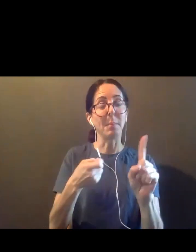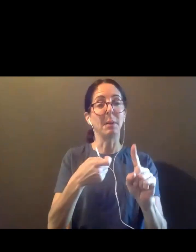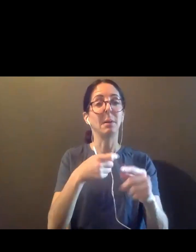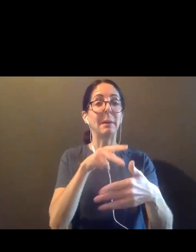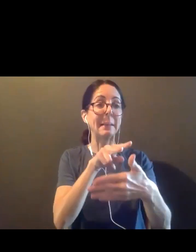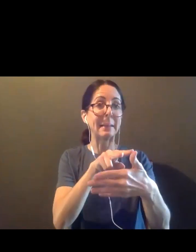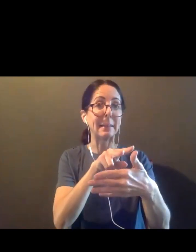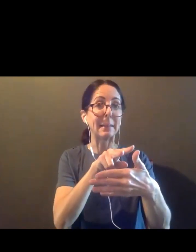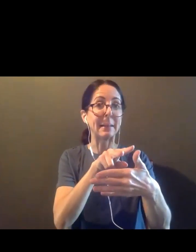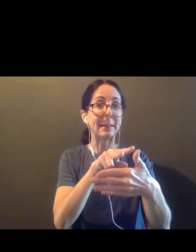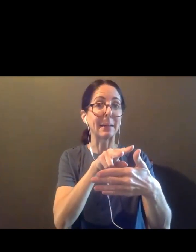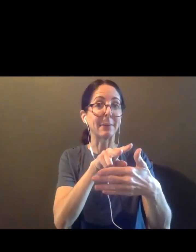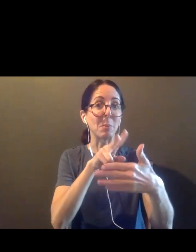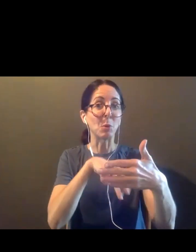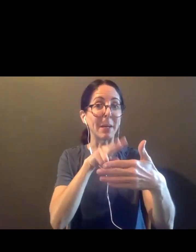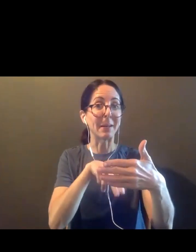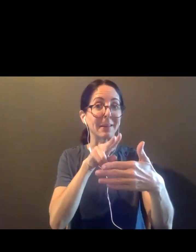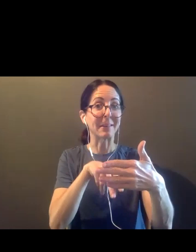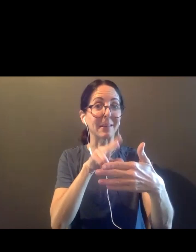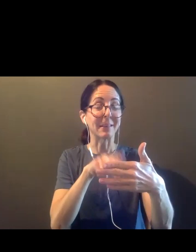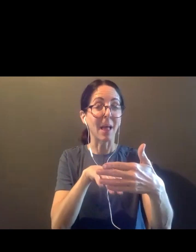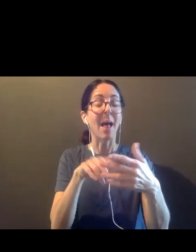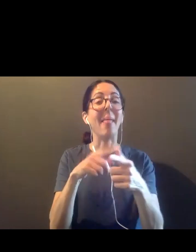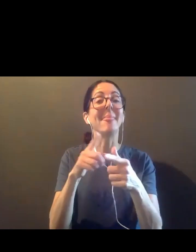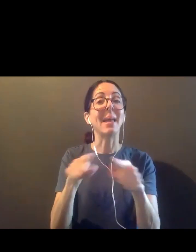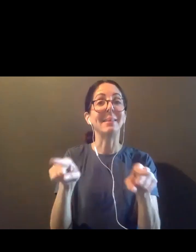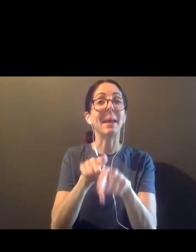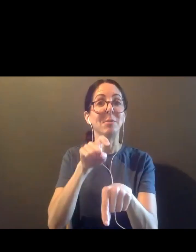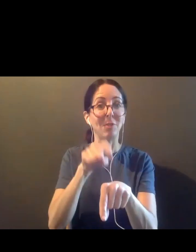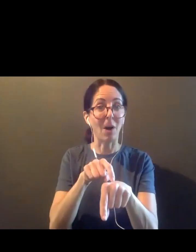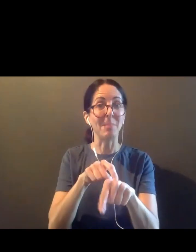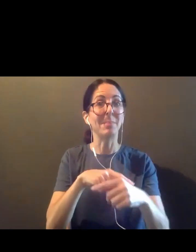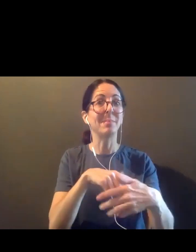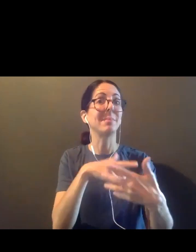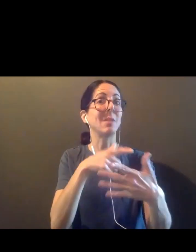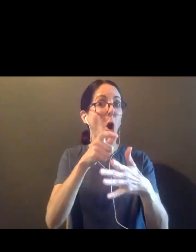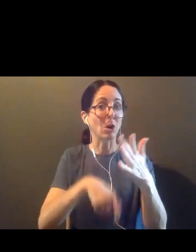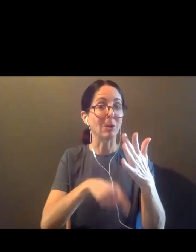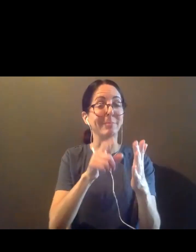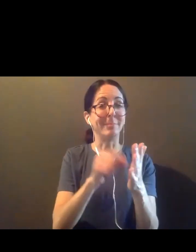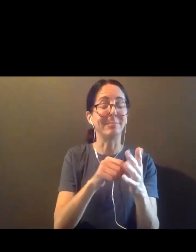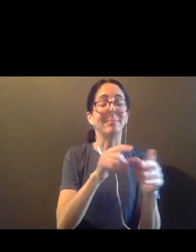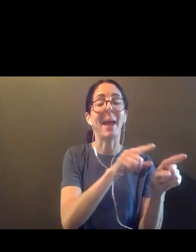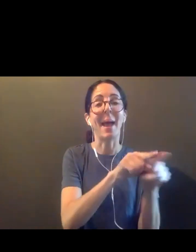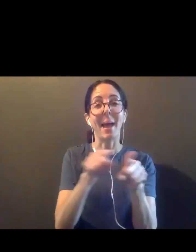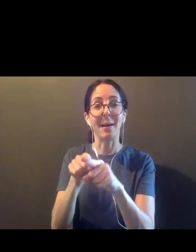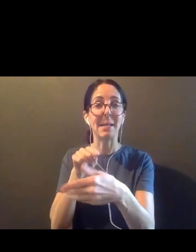And thereafter, or at the same time, was studied as to what the outcomes are going to look